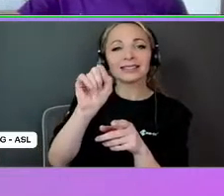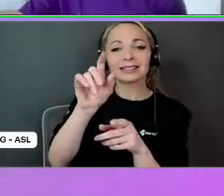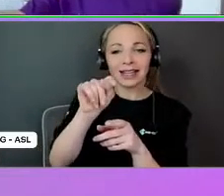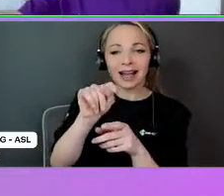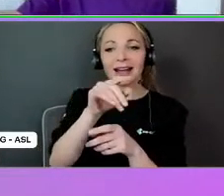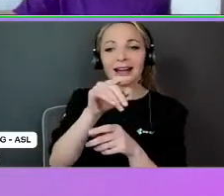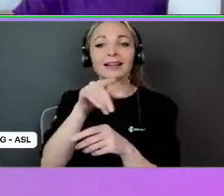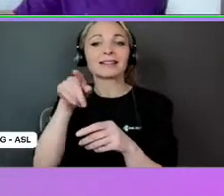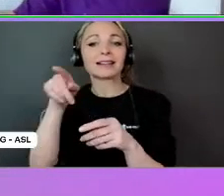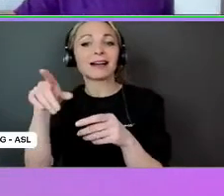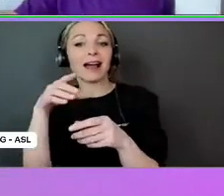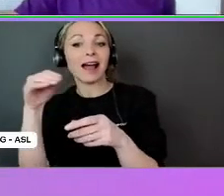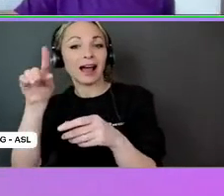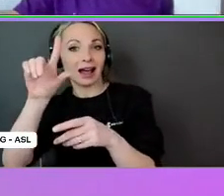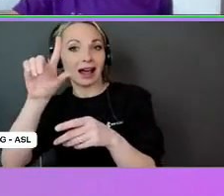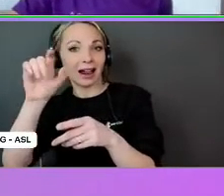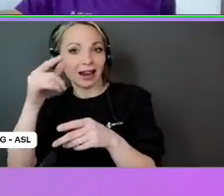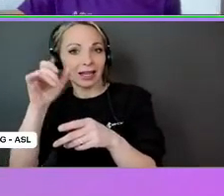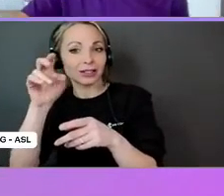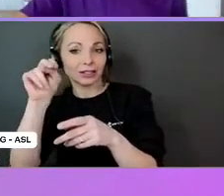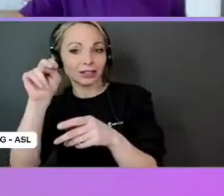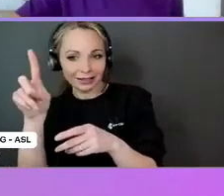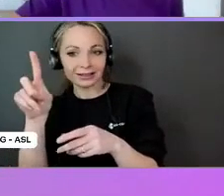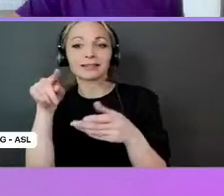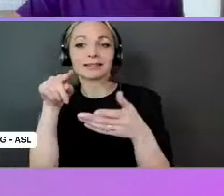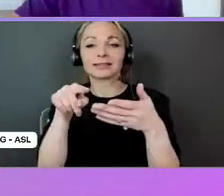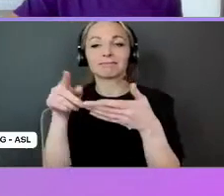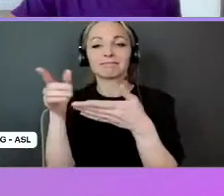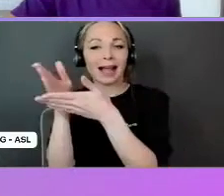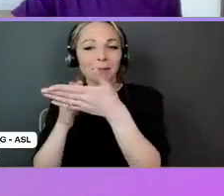one from Eric. Do you recommend fieldset and legend